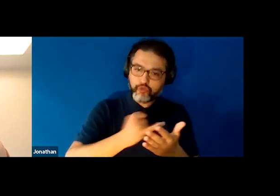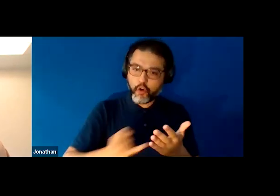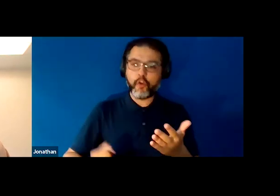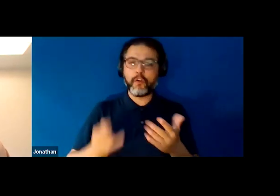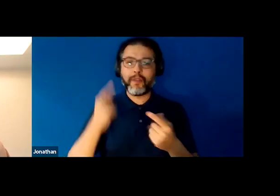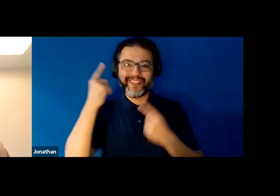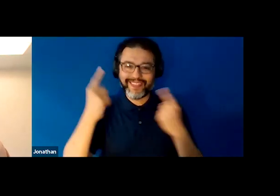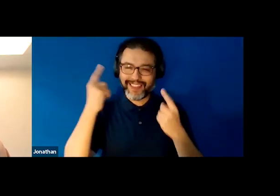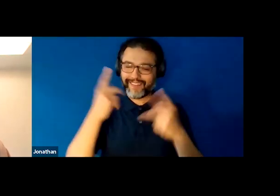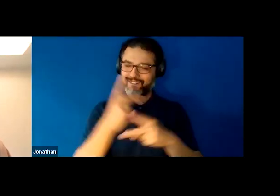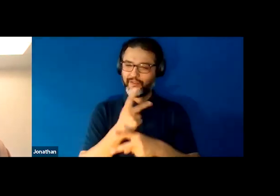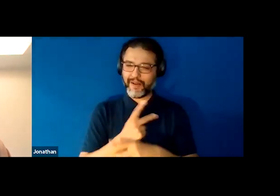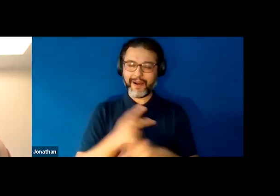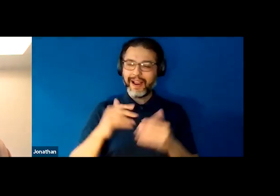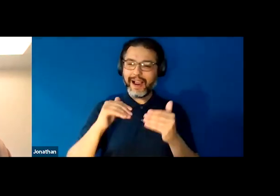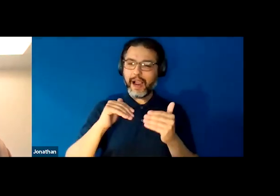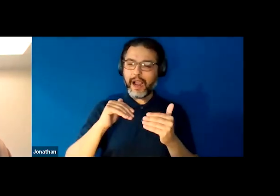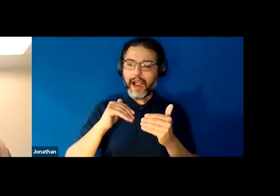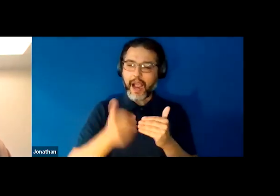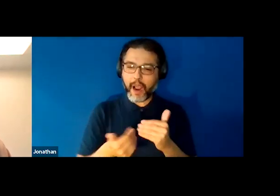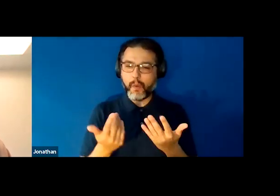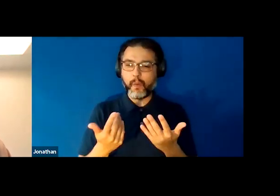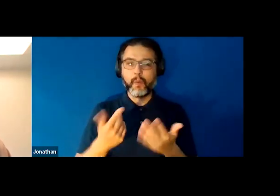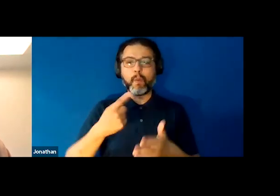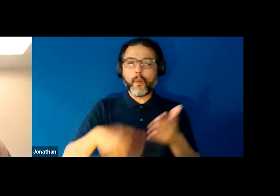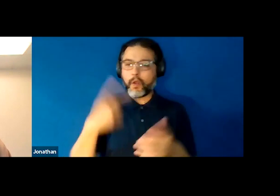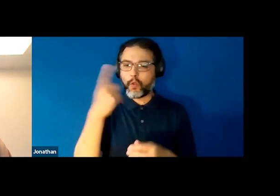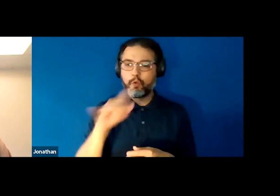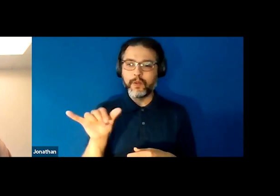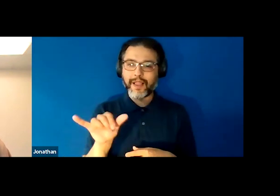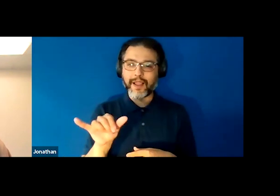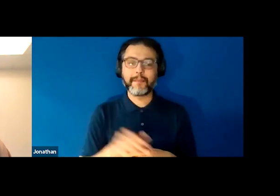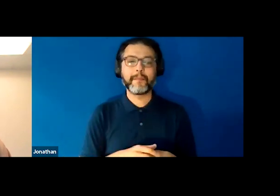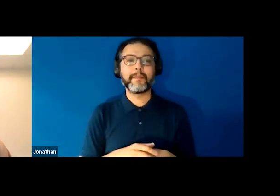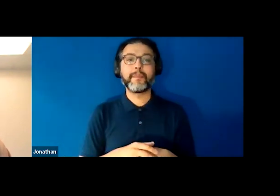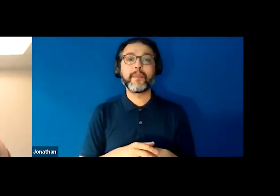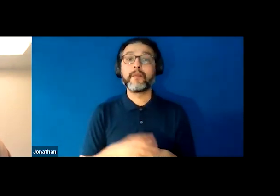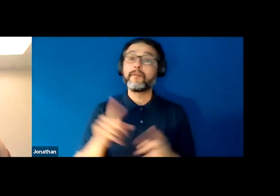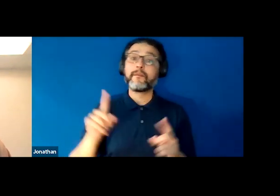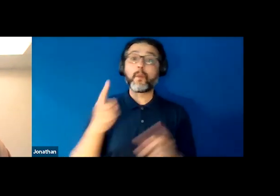that happens. One of the things, one of the first sketches I did that, ultimately, became this drawing